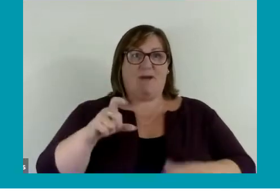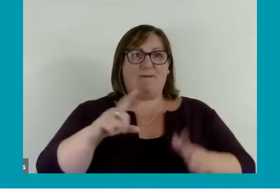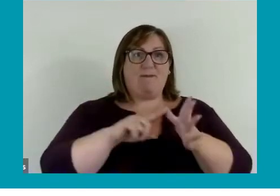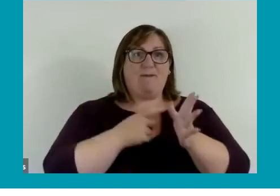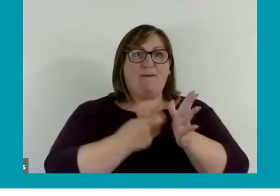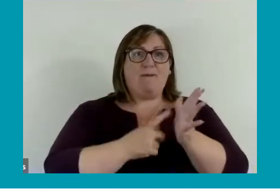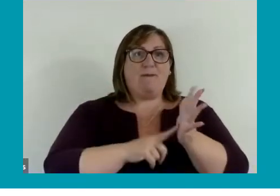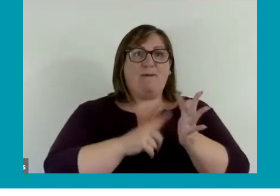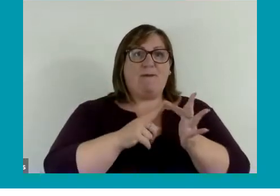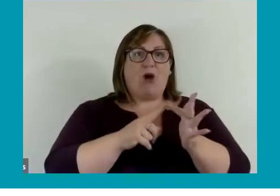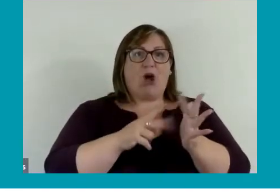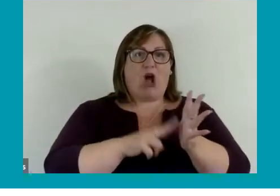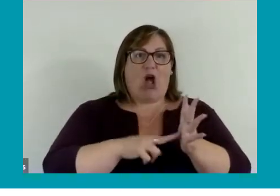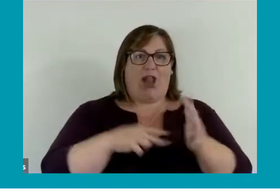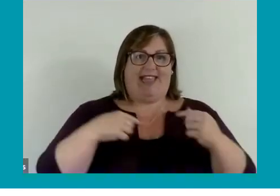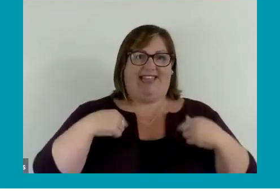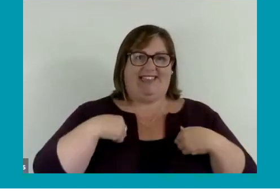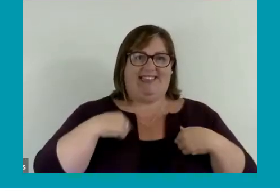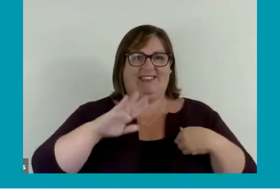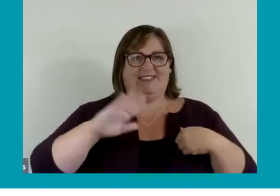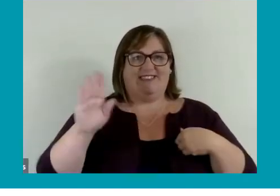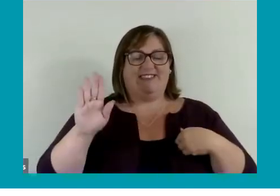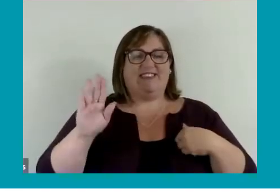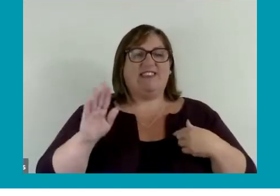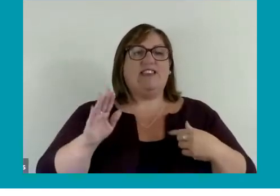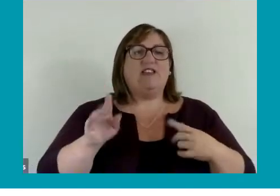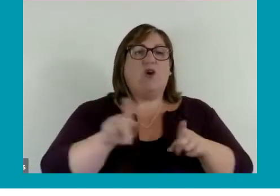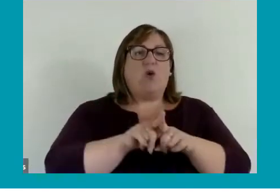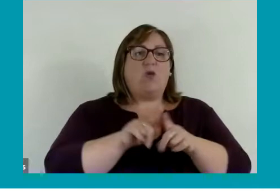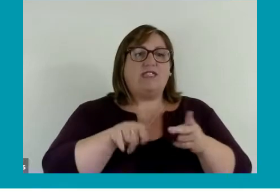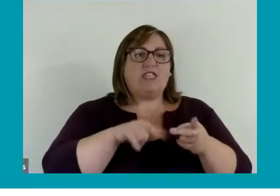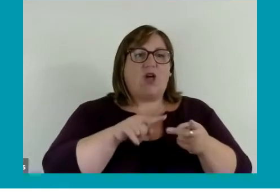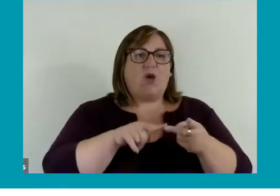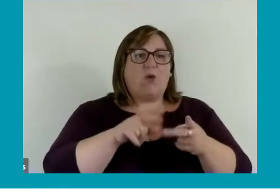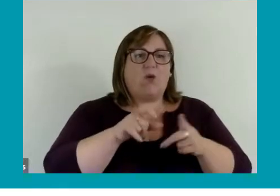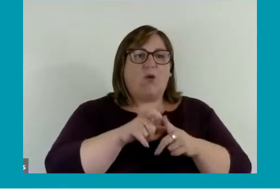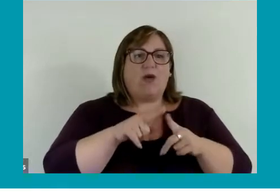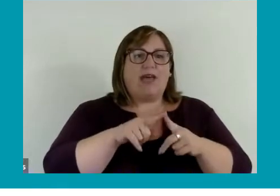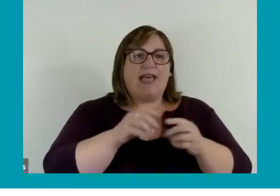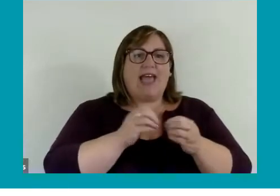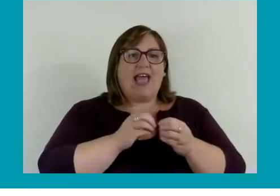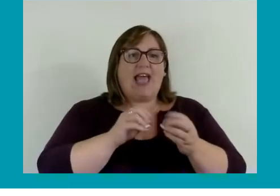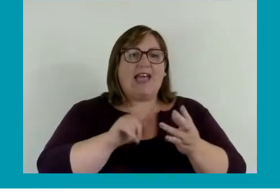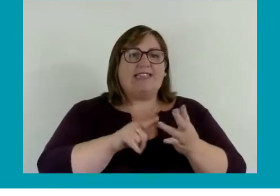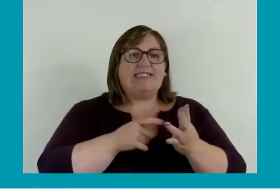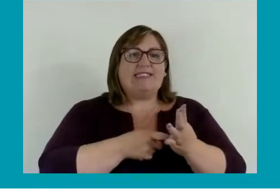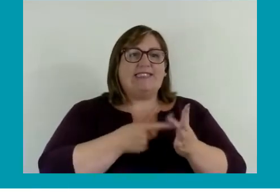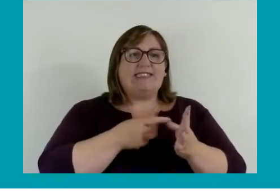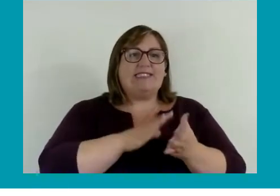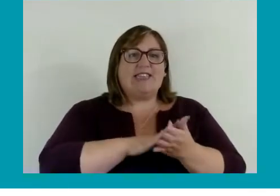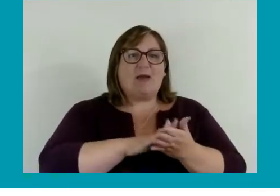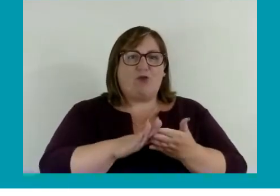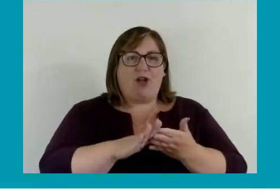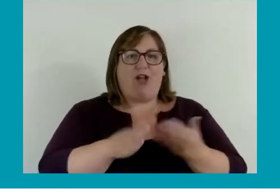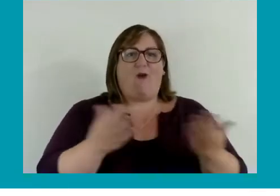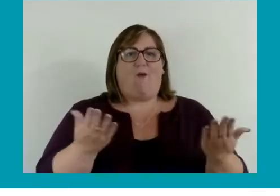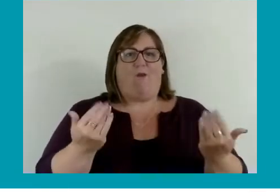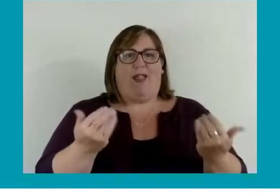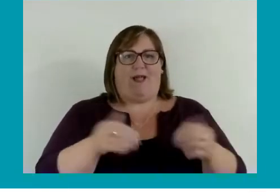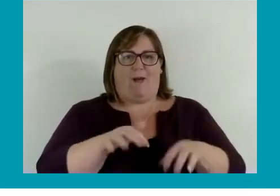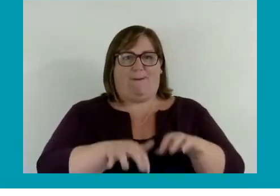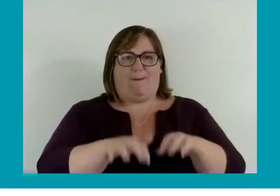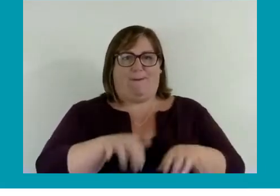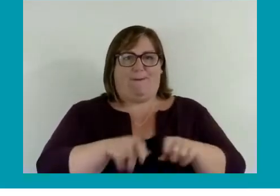um we also have Deborah as well so welcome both now before we get started uh i just wanted to let